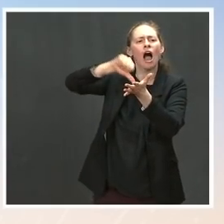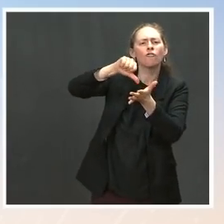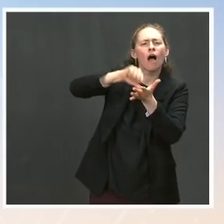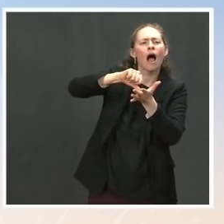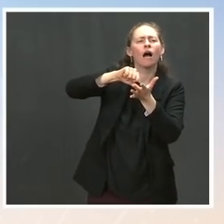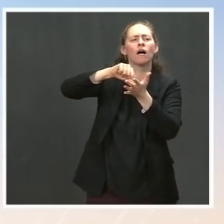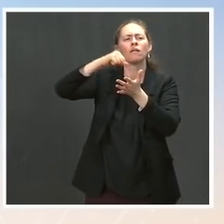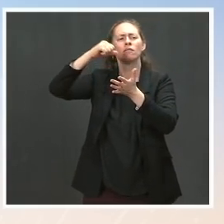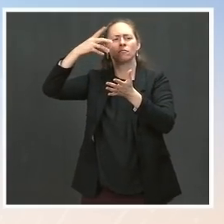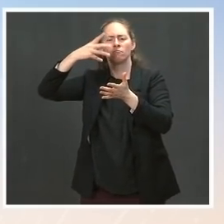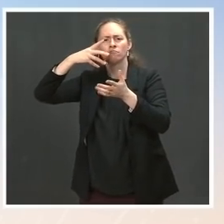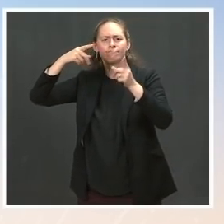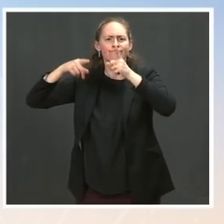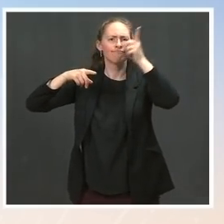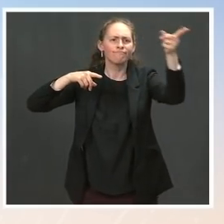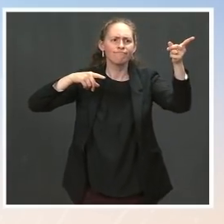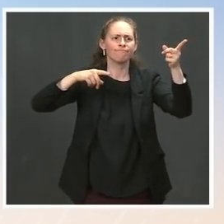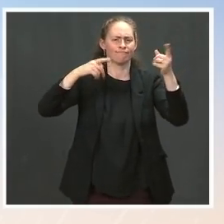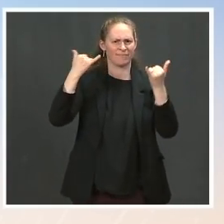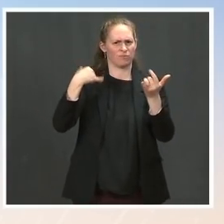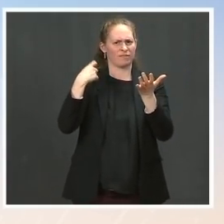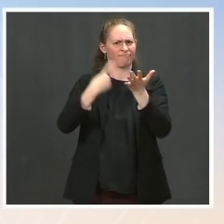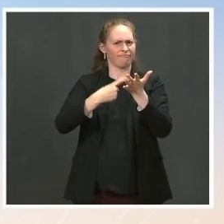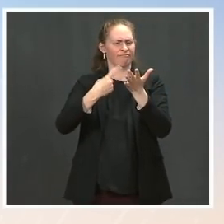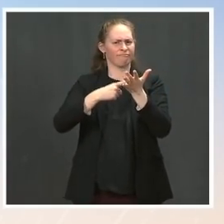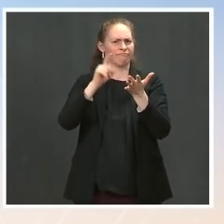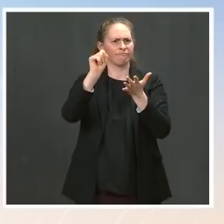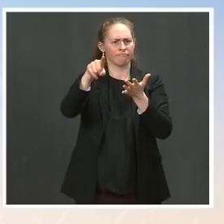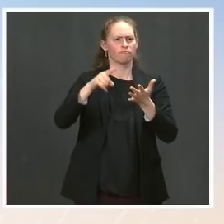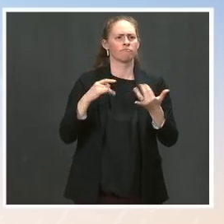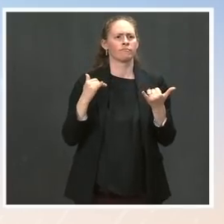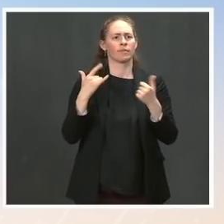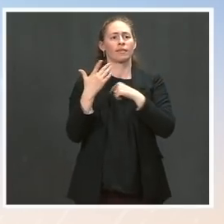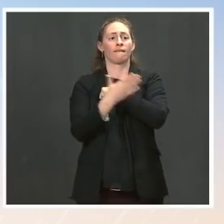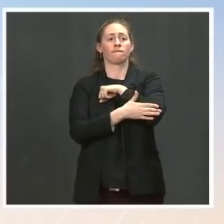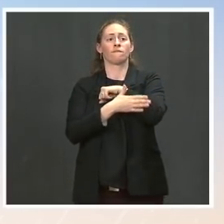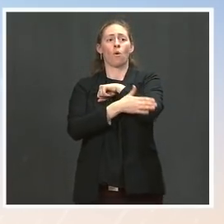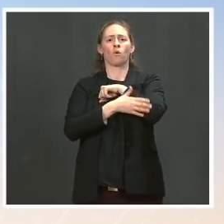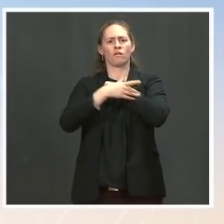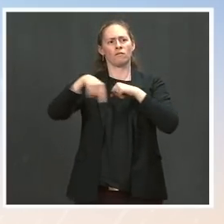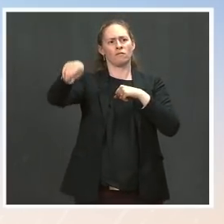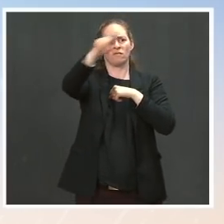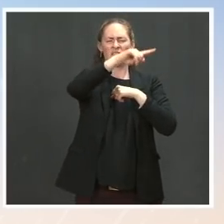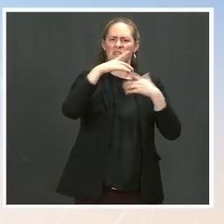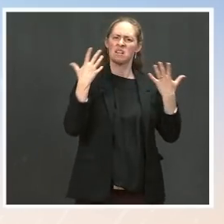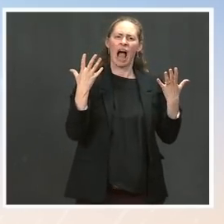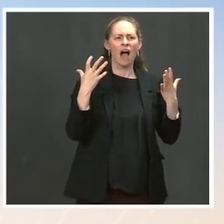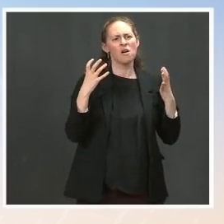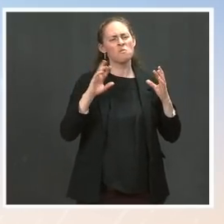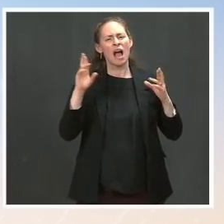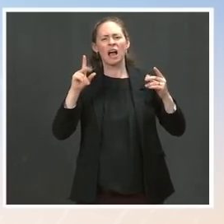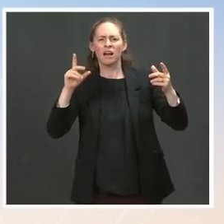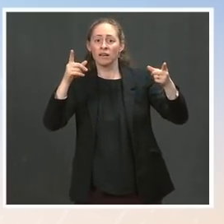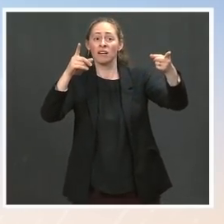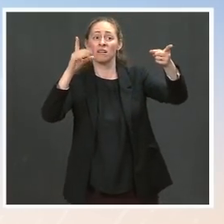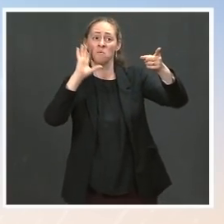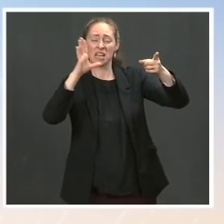On Iran, the foreign minister is vowing revenge against Israel for its alleged attack on its nuclear facilities.